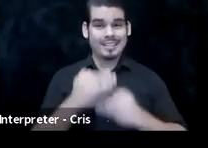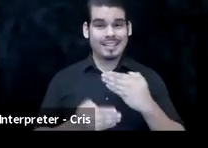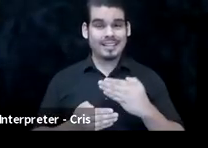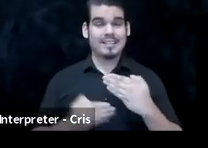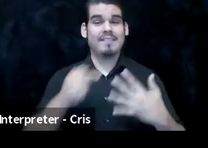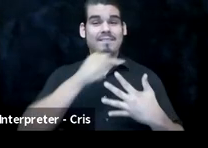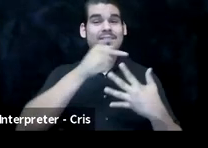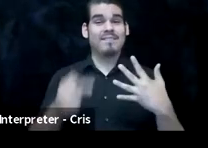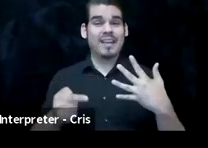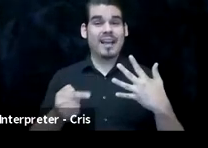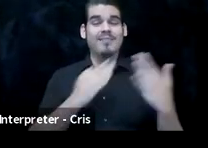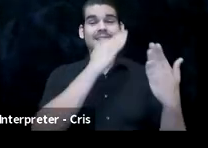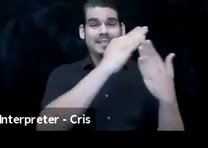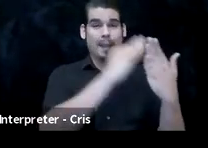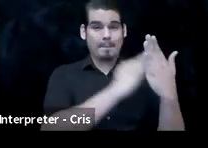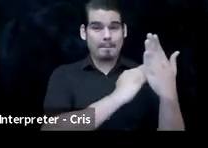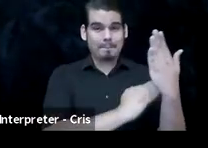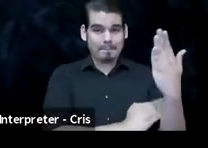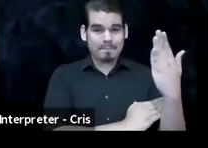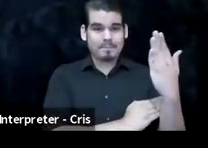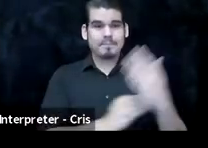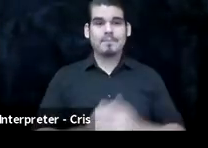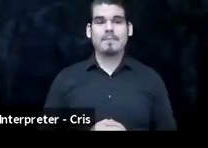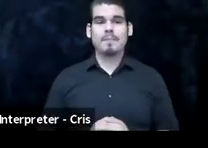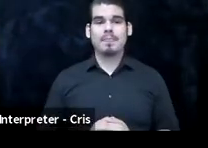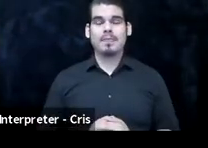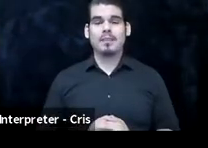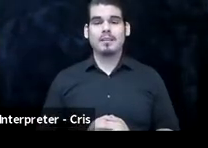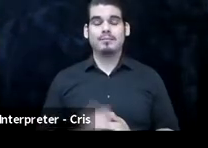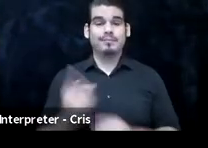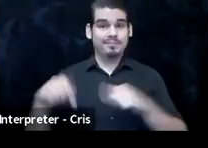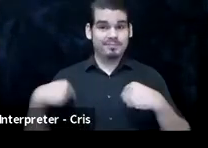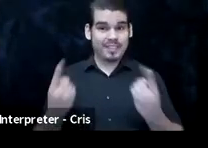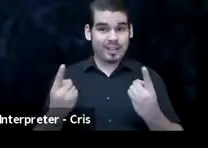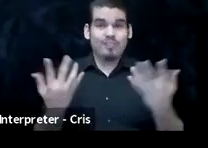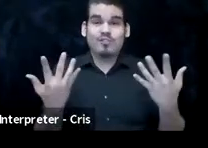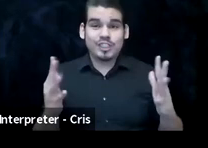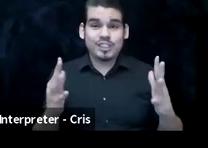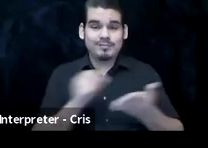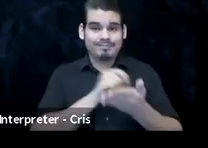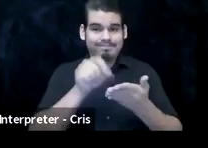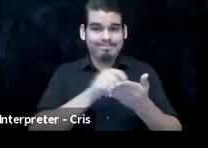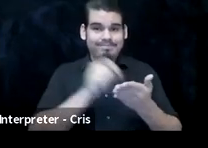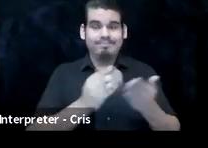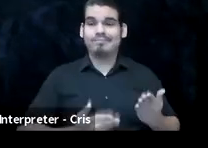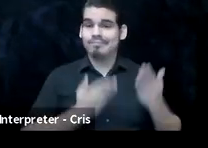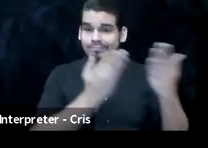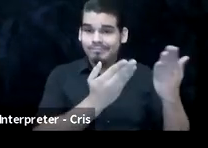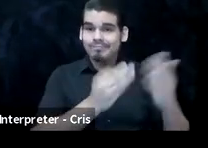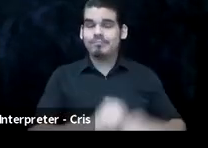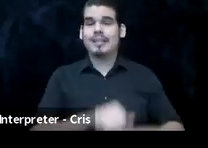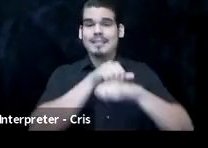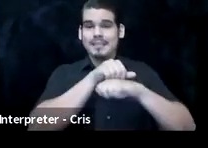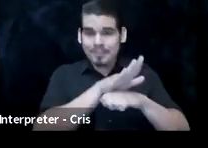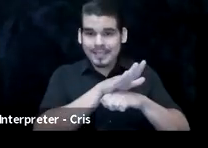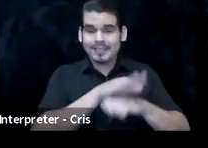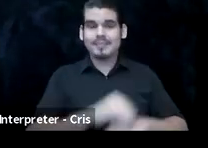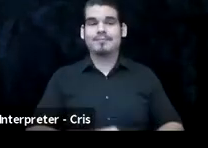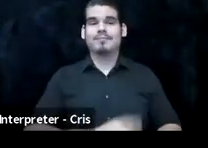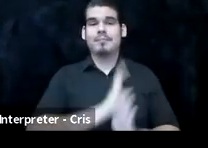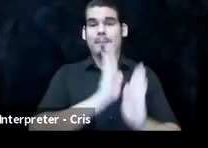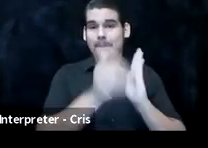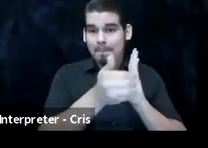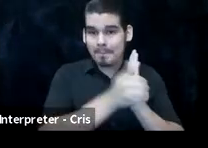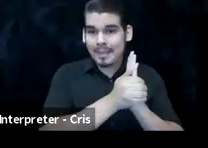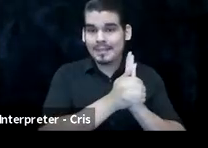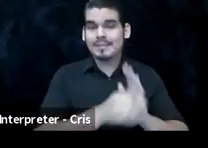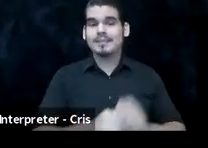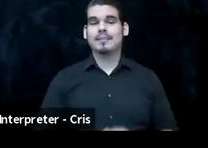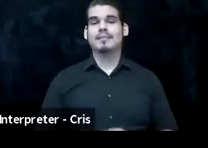Katherine Squire: Obviously, our students have written resolutions have found sponsors submitted resolutions made amendments, and you know now we're getting ready to present at General Assembly.